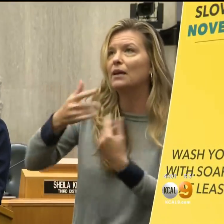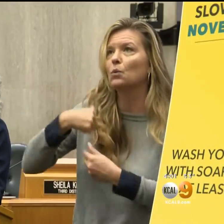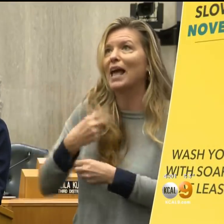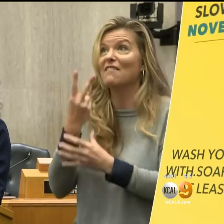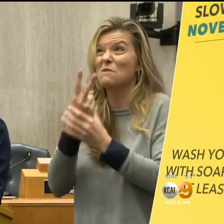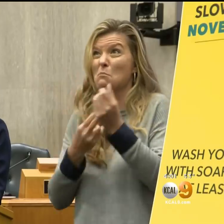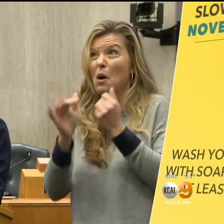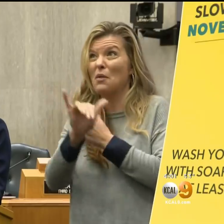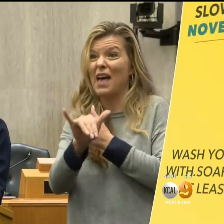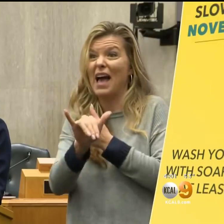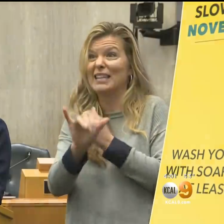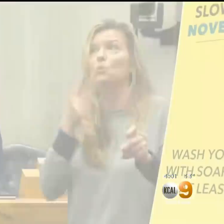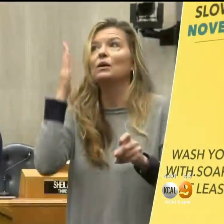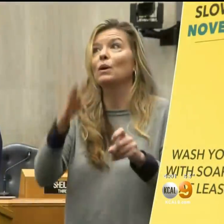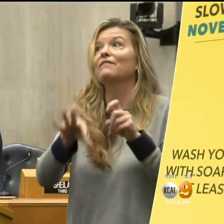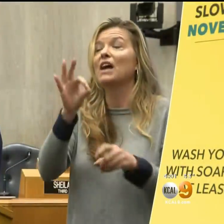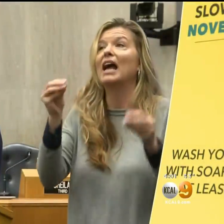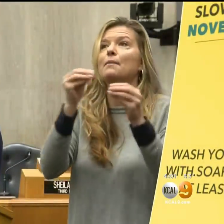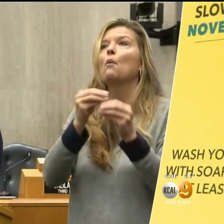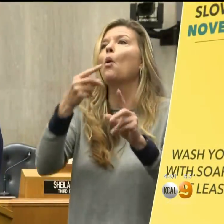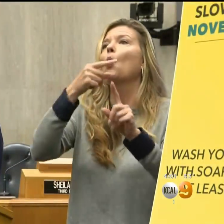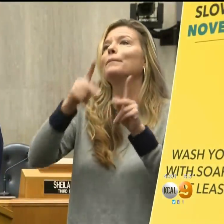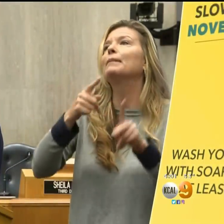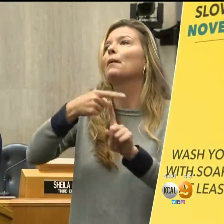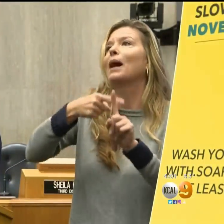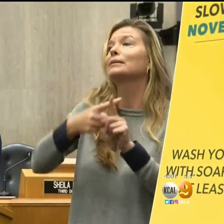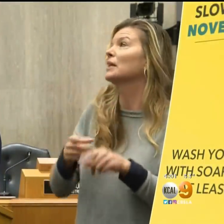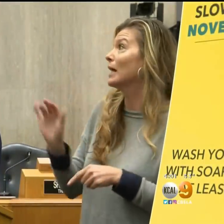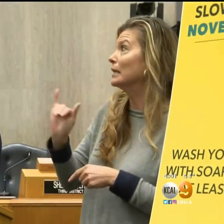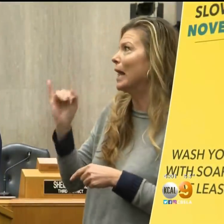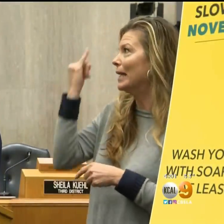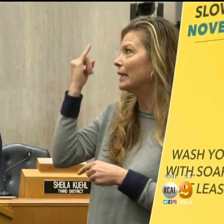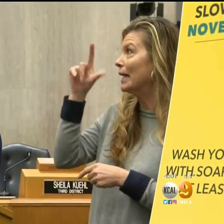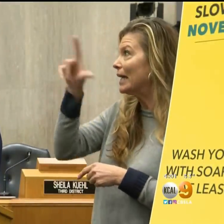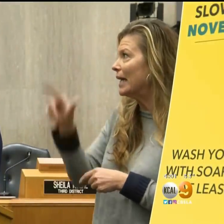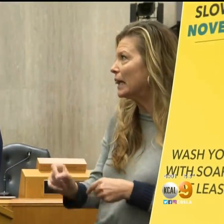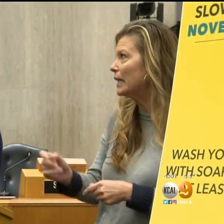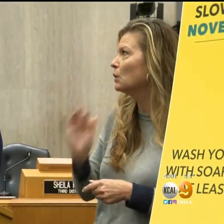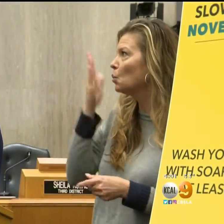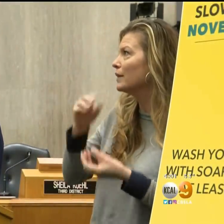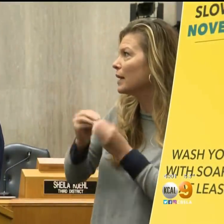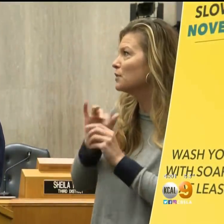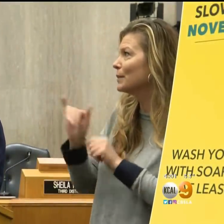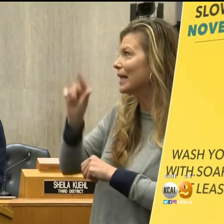TESTED WITH MORE VIRUSES CIRCULATING, BOTH OF THOSE